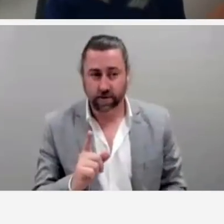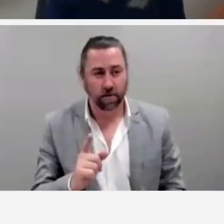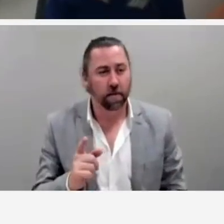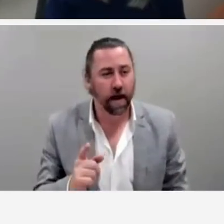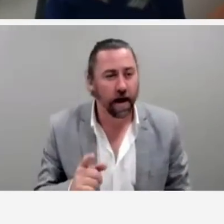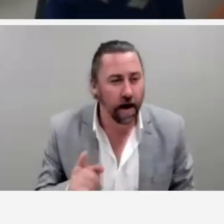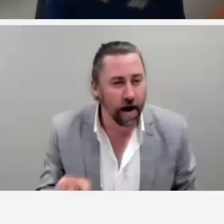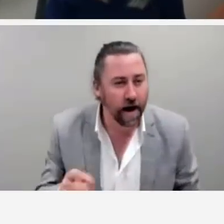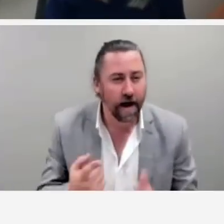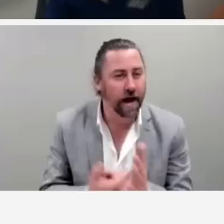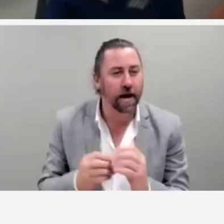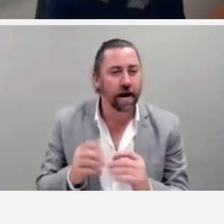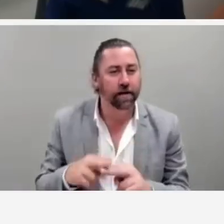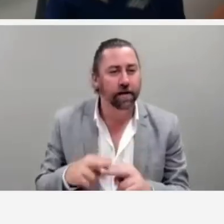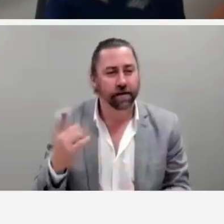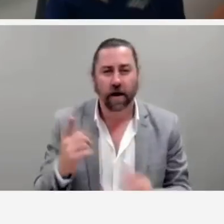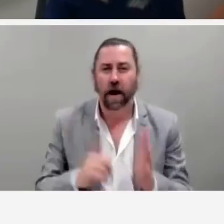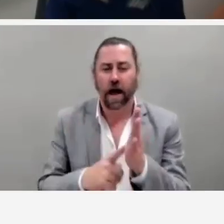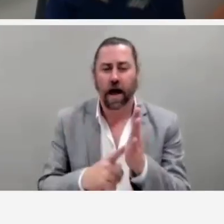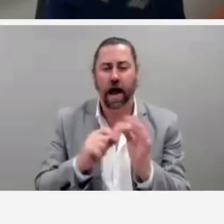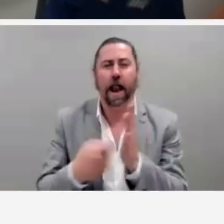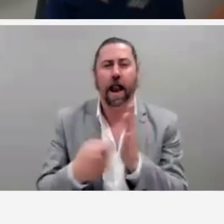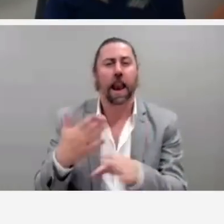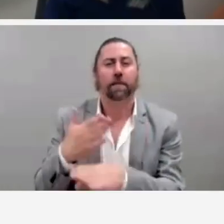experts on labour force with us today unless I'm